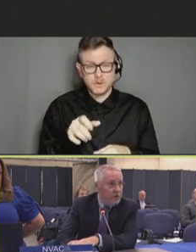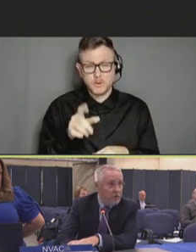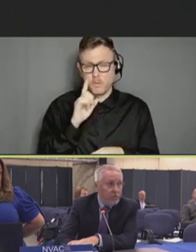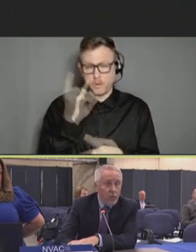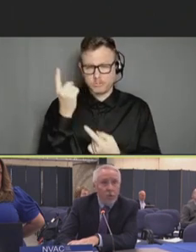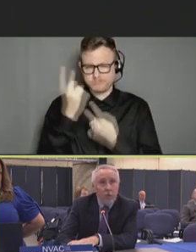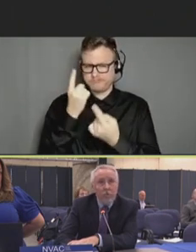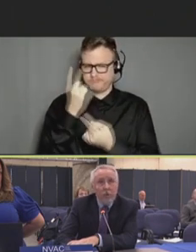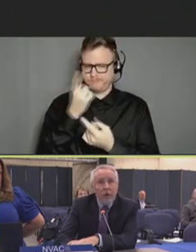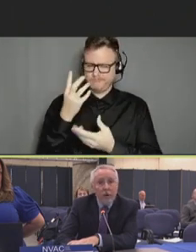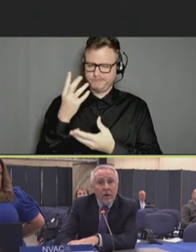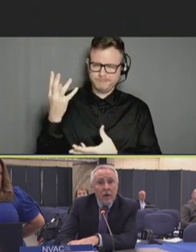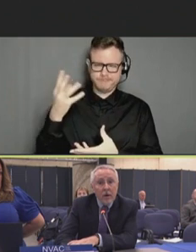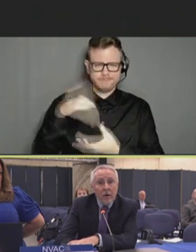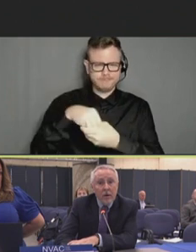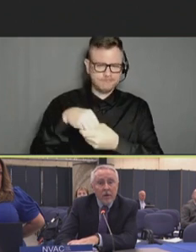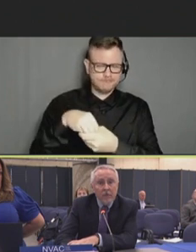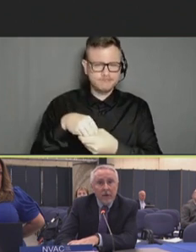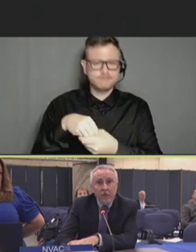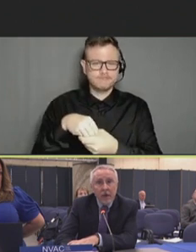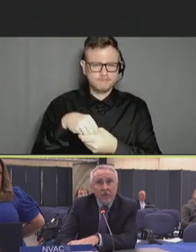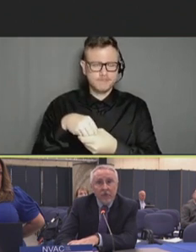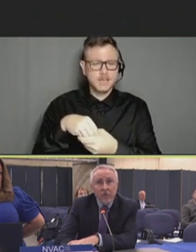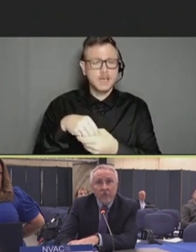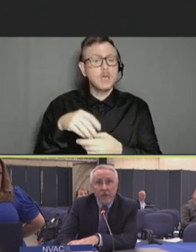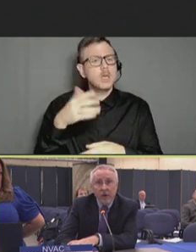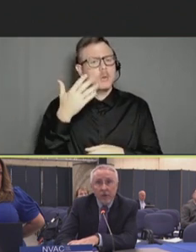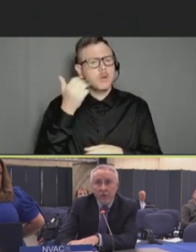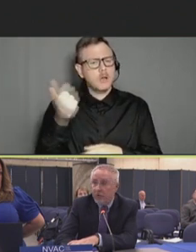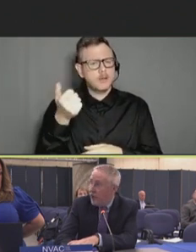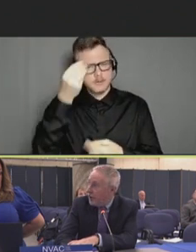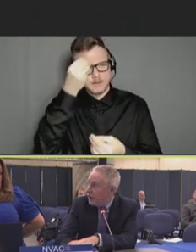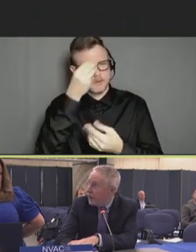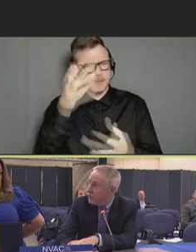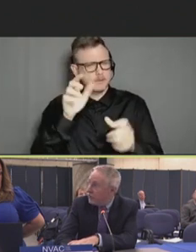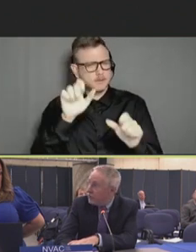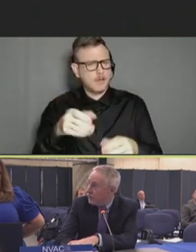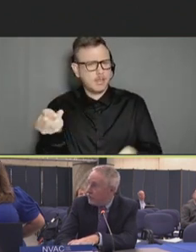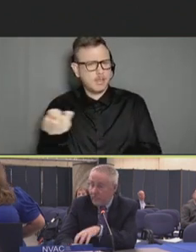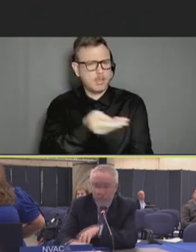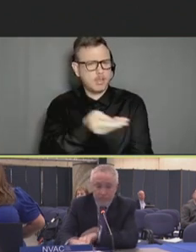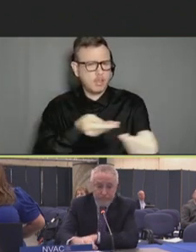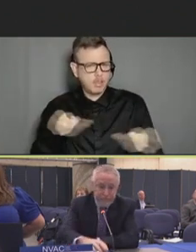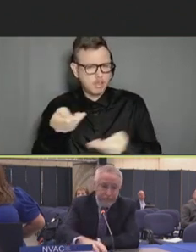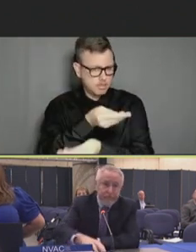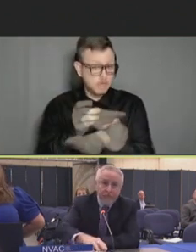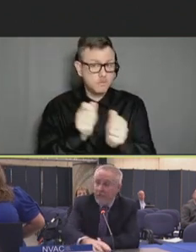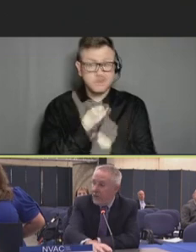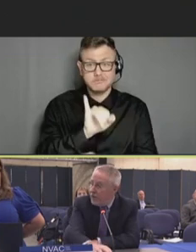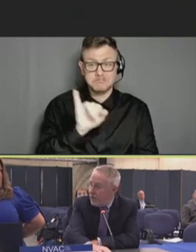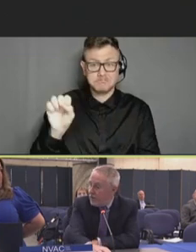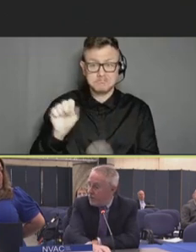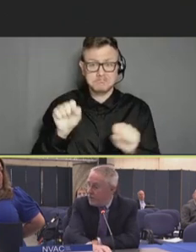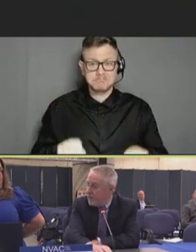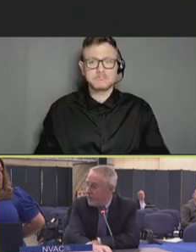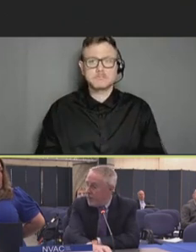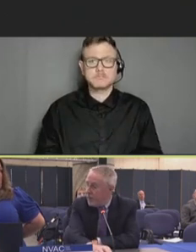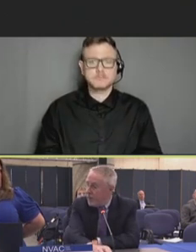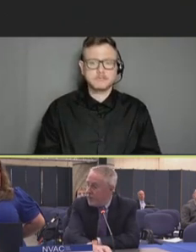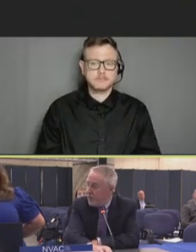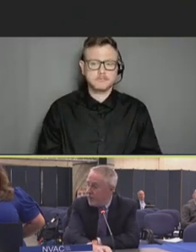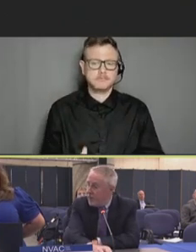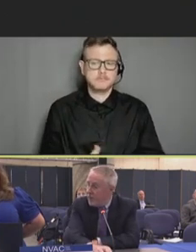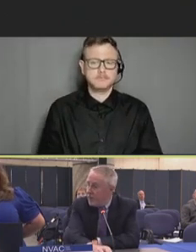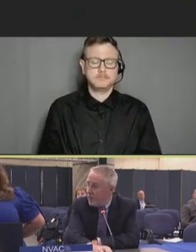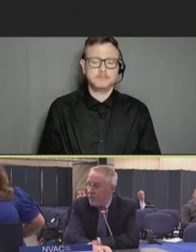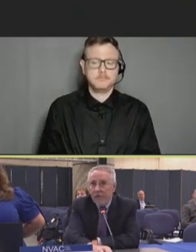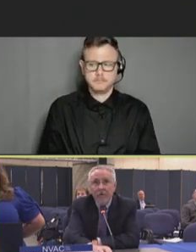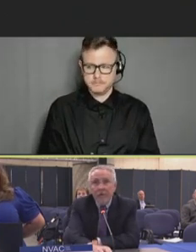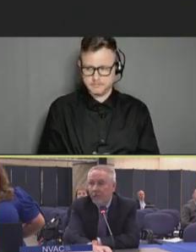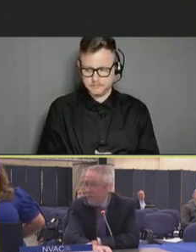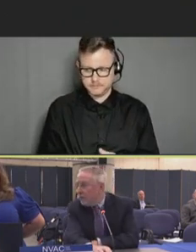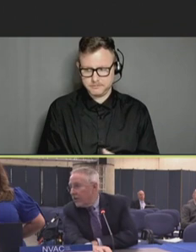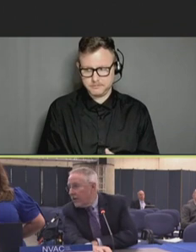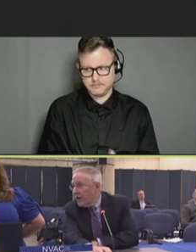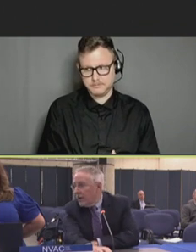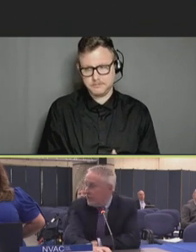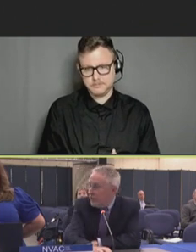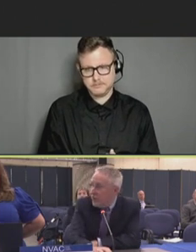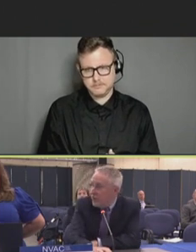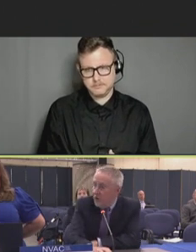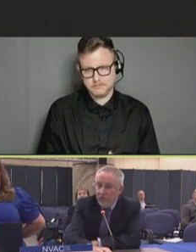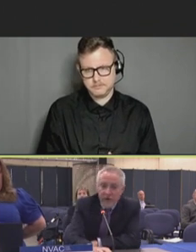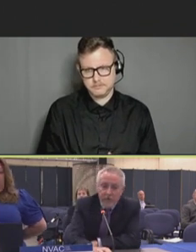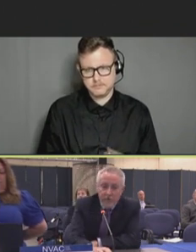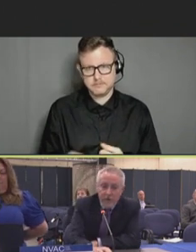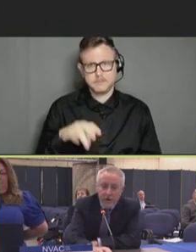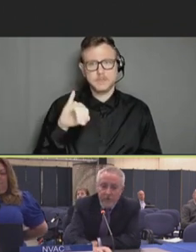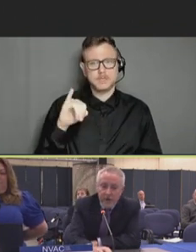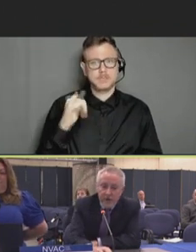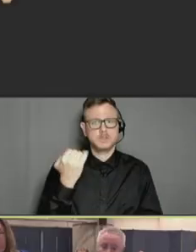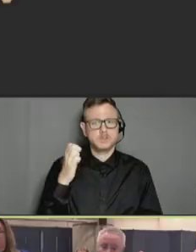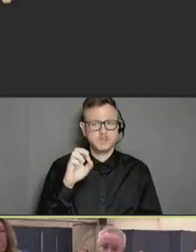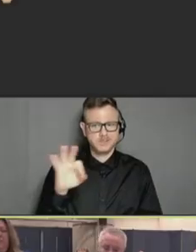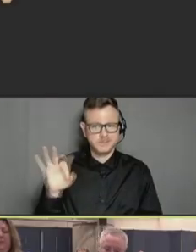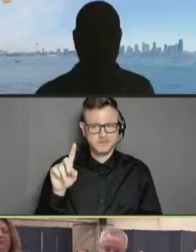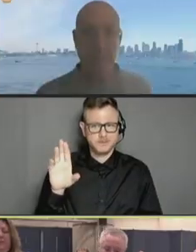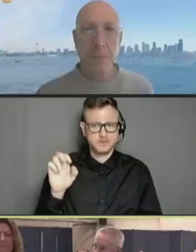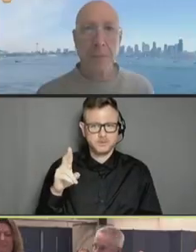for information exchange with IIS. All right. I see Jeff Duchin has his hand up.